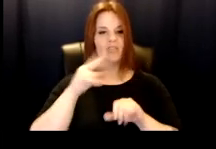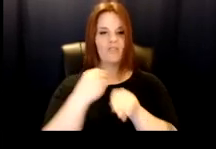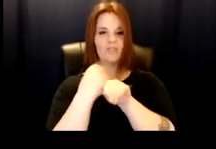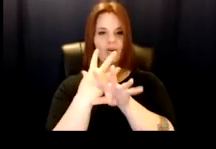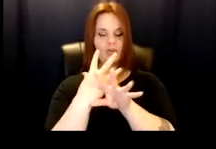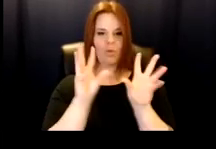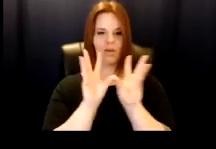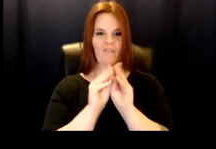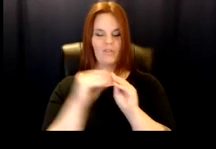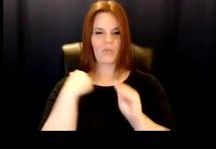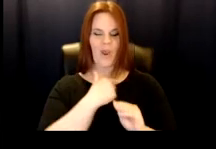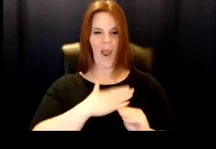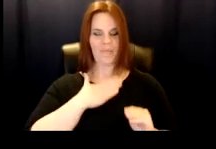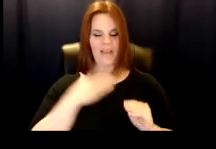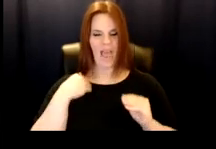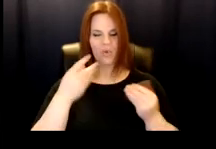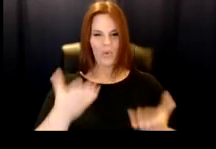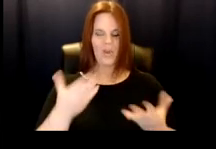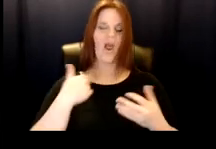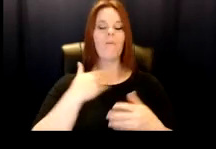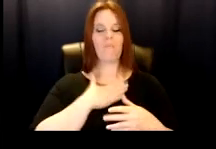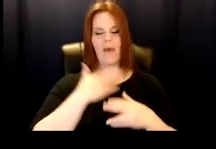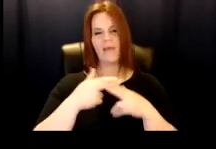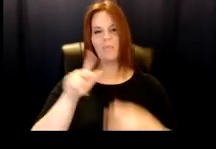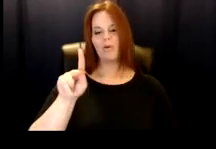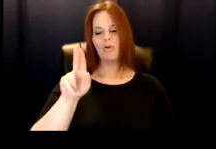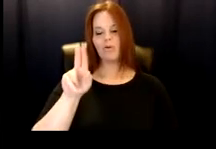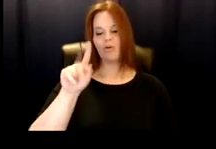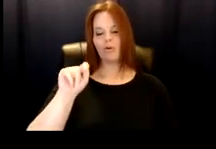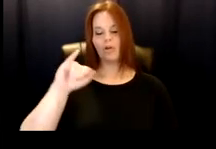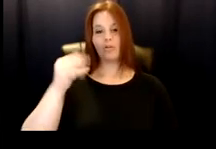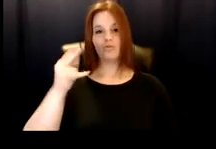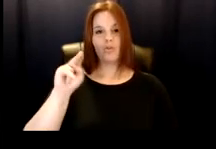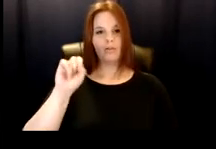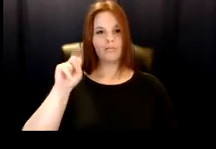here. My name is Kurt Johnson with the University of Washington and I co direct the Americans